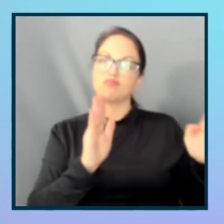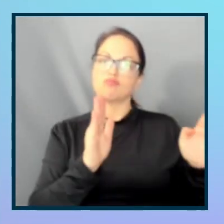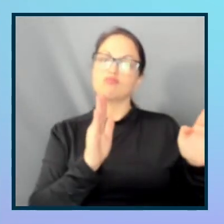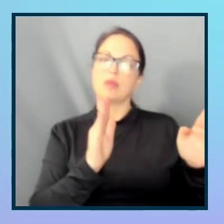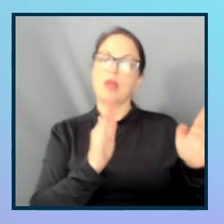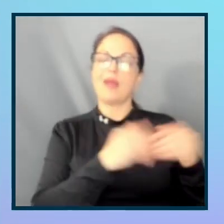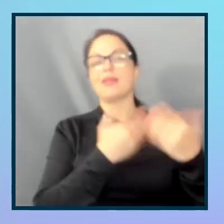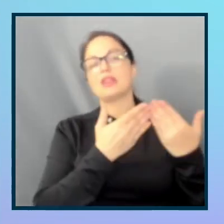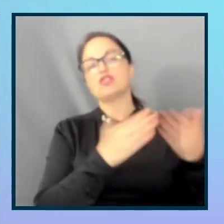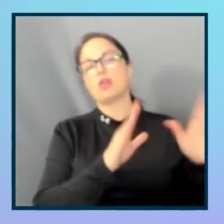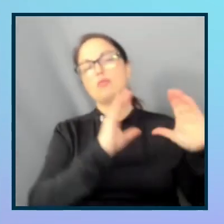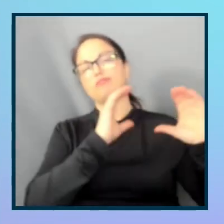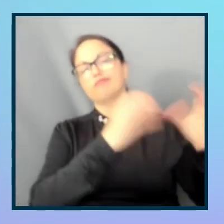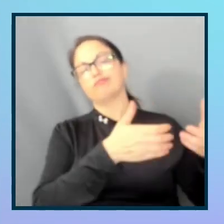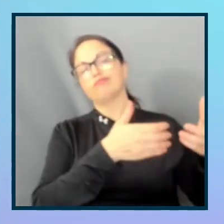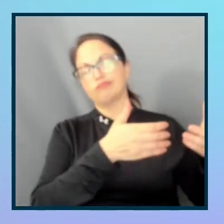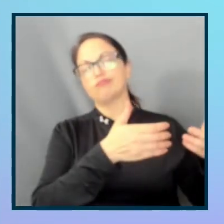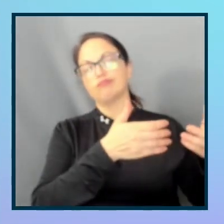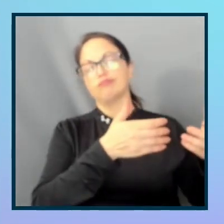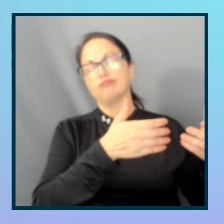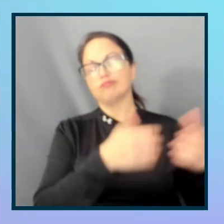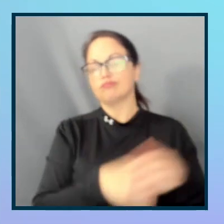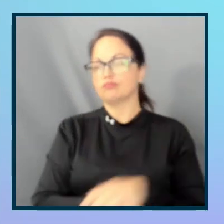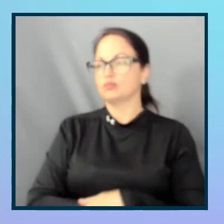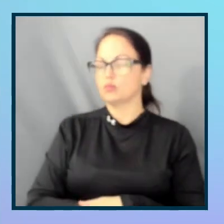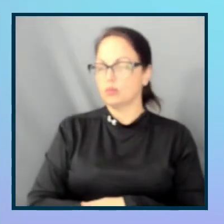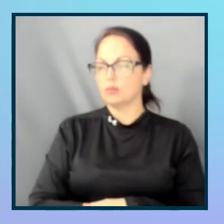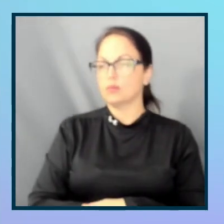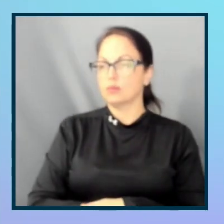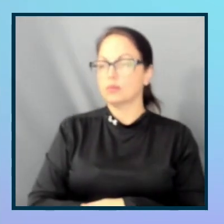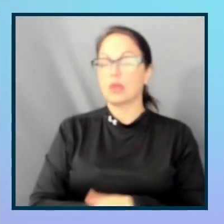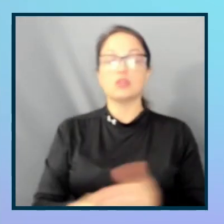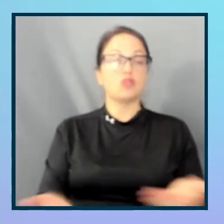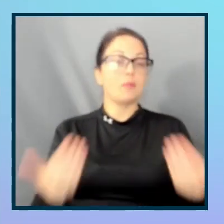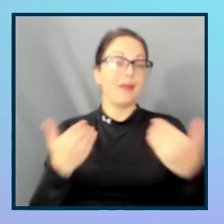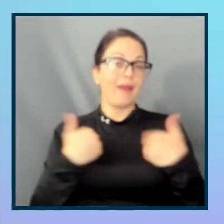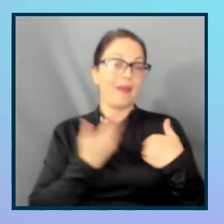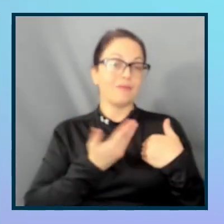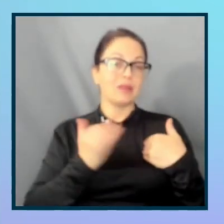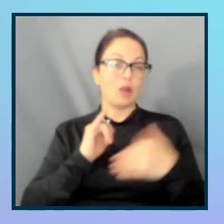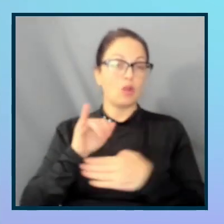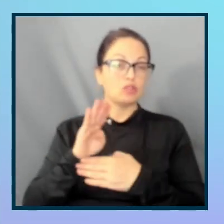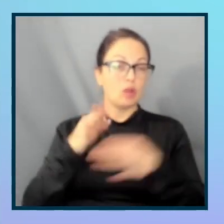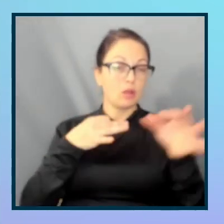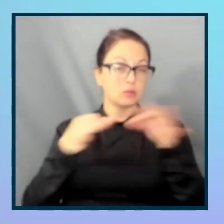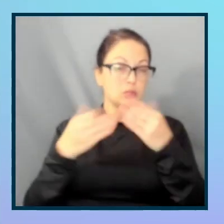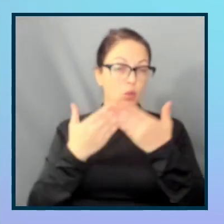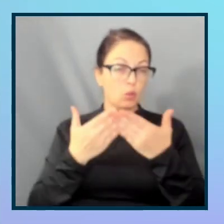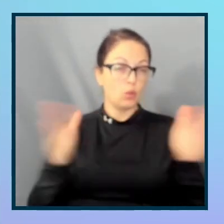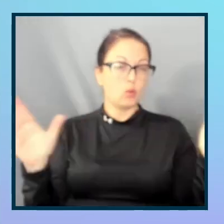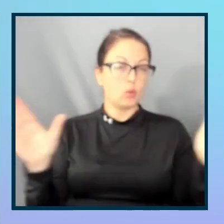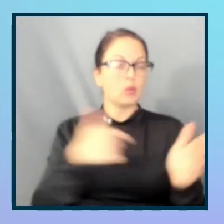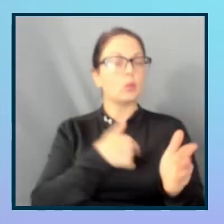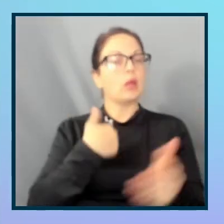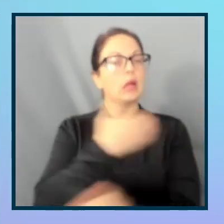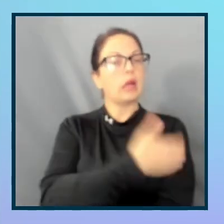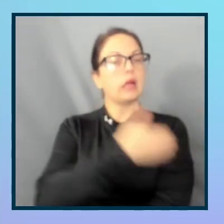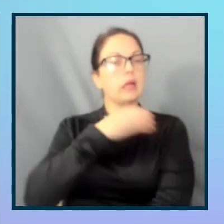And so what's happened is, by making our job descriptions more open, we've empowered people who are end of careers,